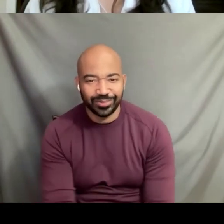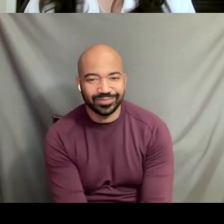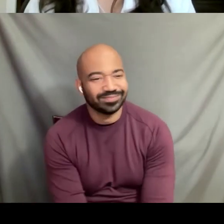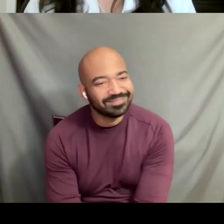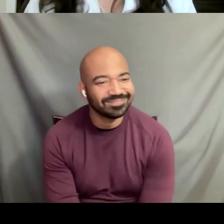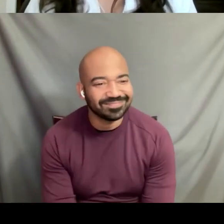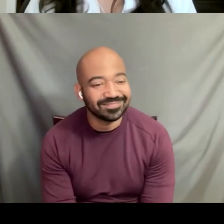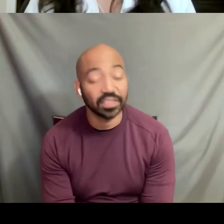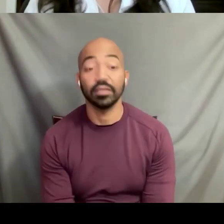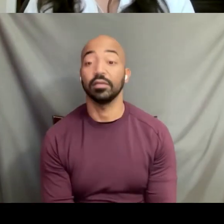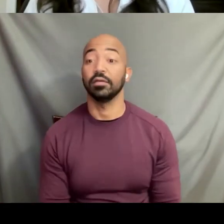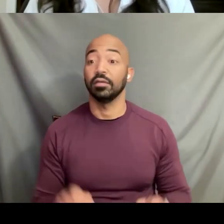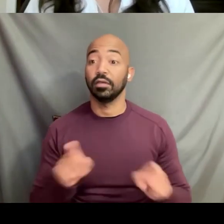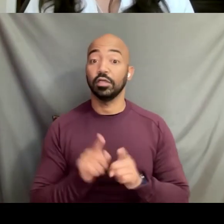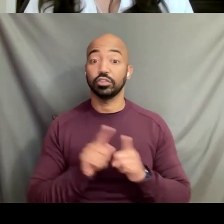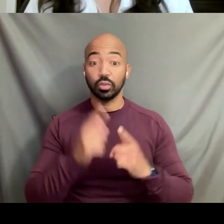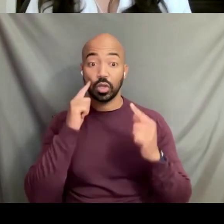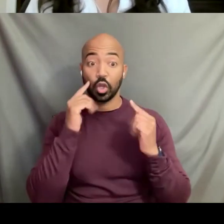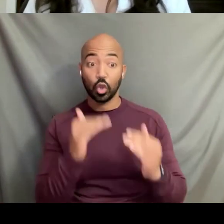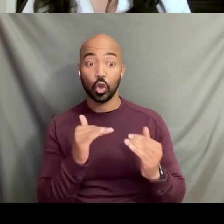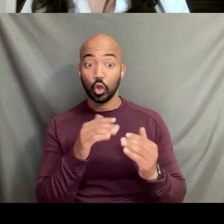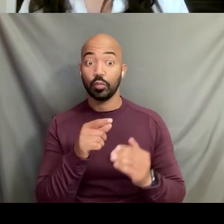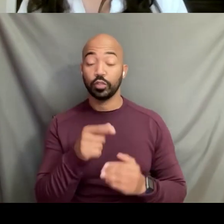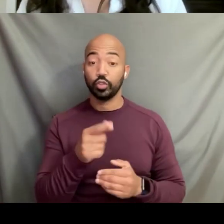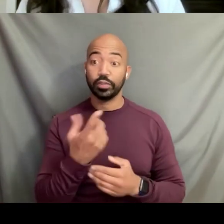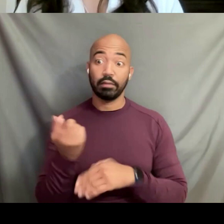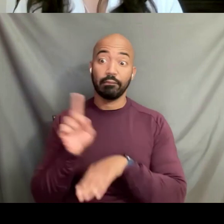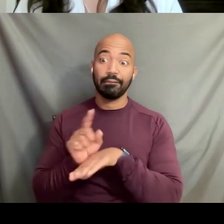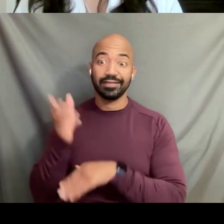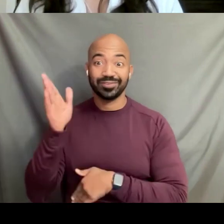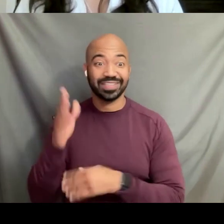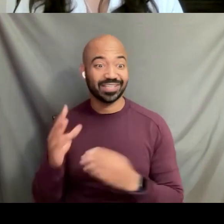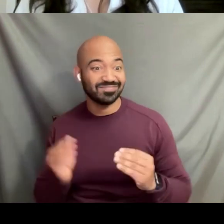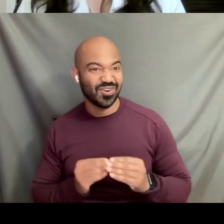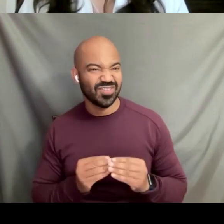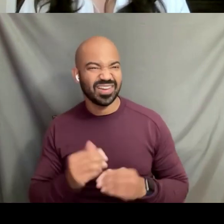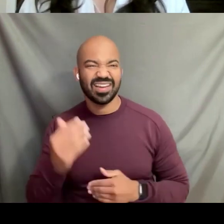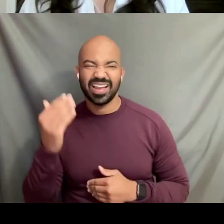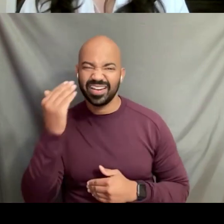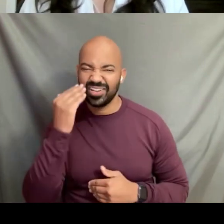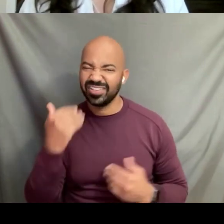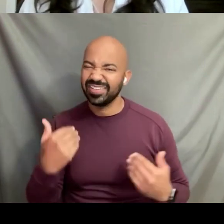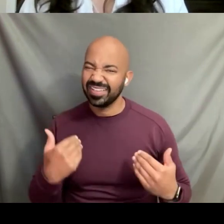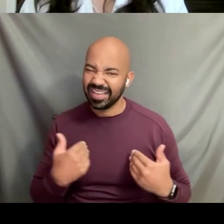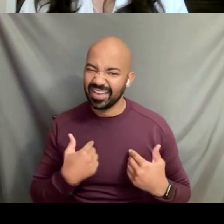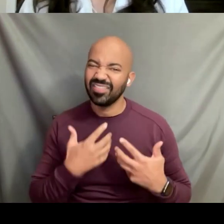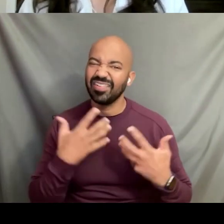hope to invite you to present more in the future because I know you have a lot of other experiences